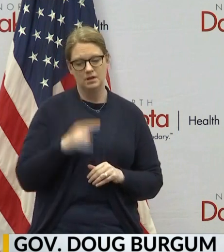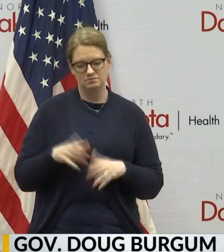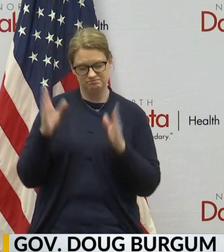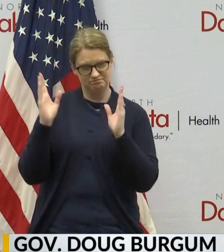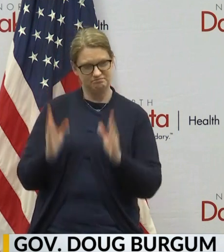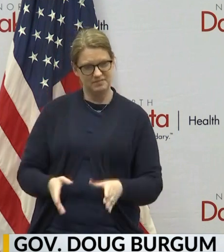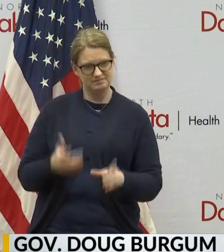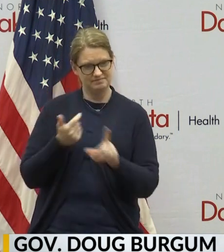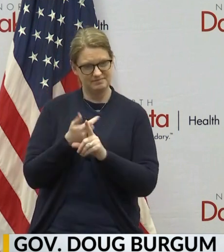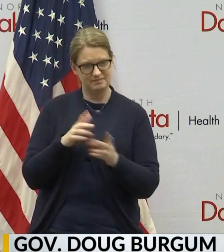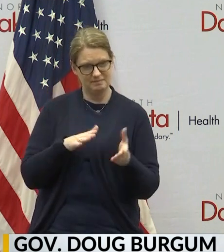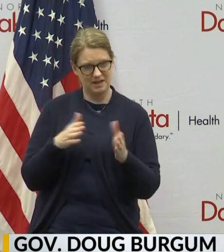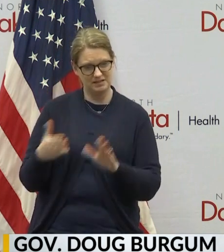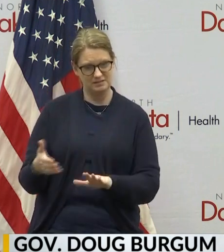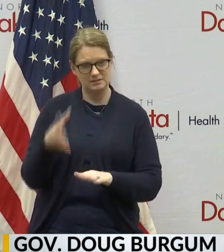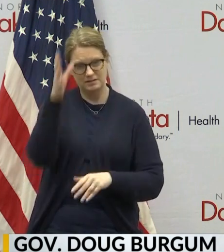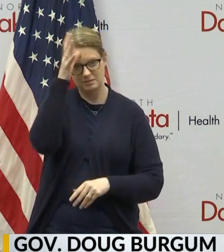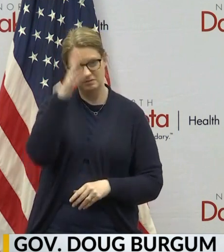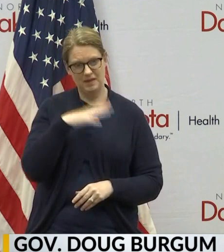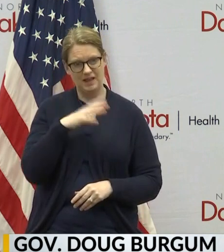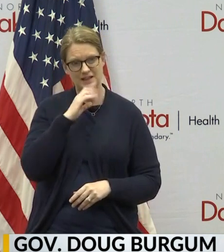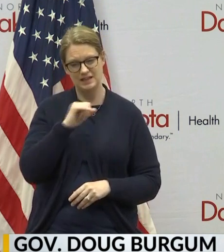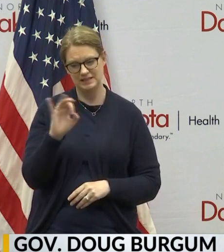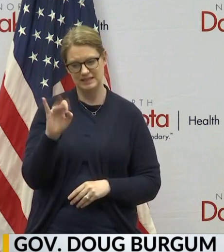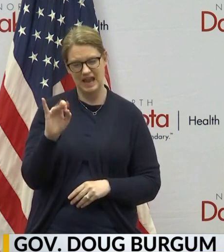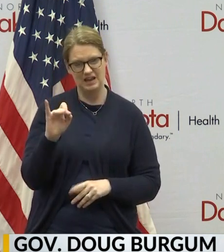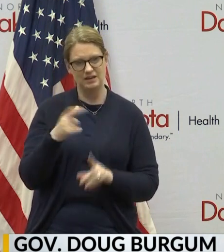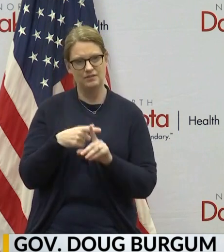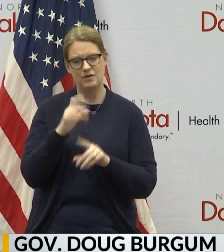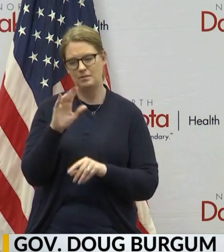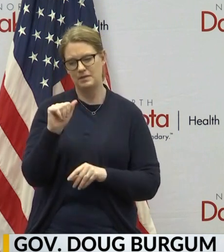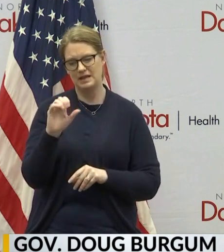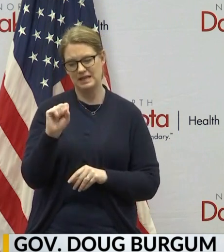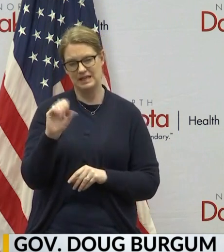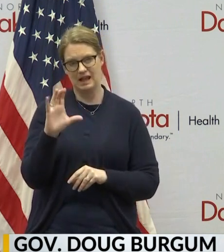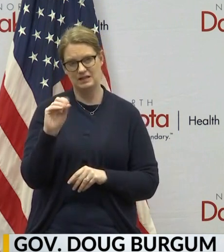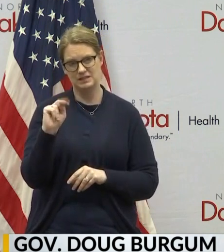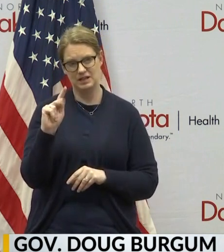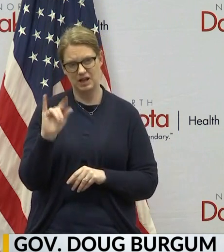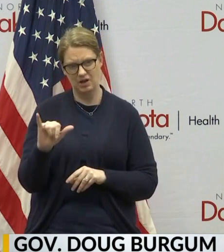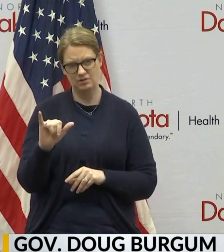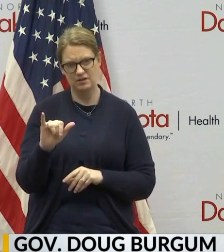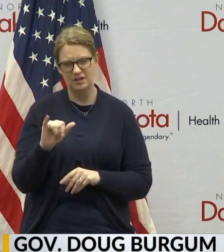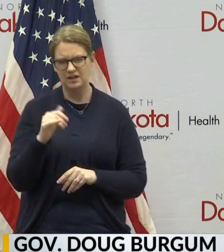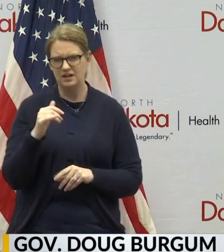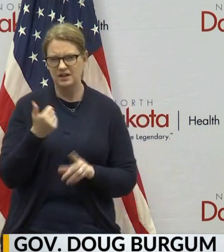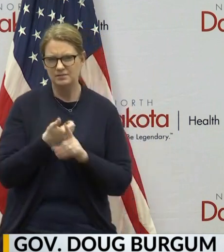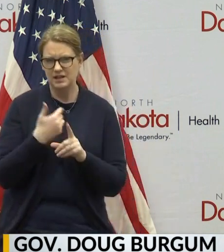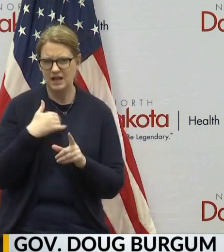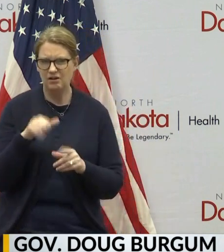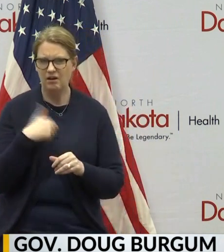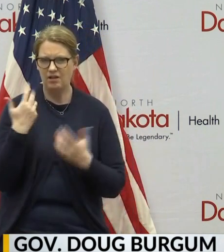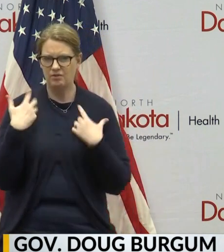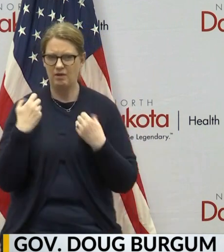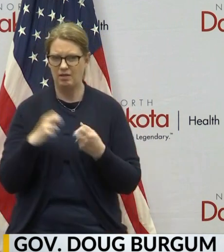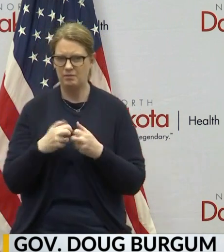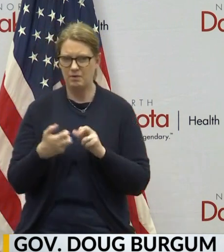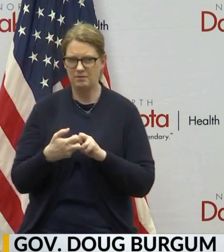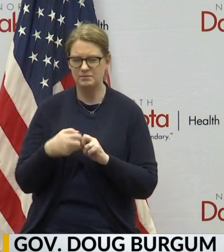POSSIBILITY THAT THIS WILL NOT BE OUR LAST. THE INDIVIDUAL WHO PASSED AWAY